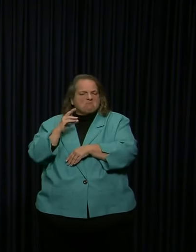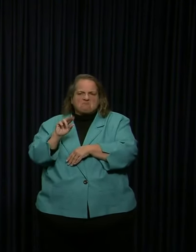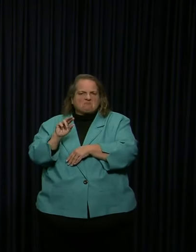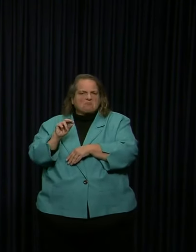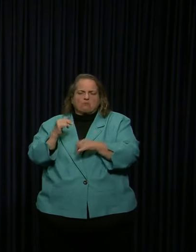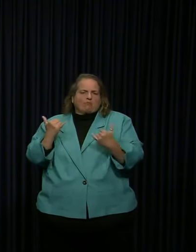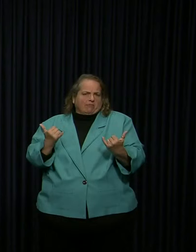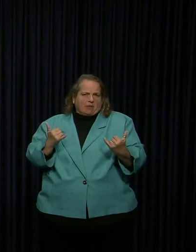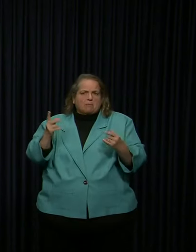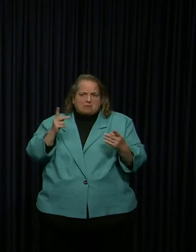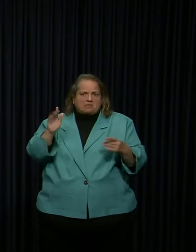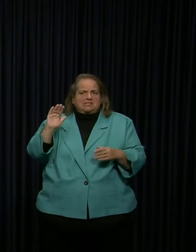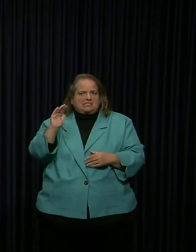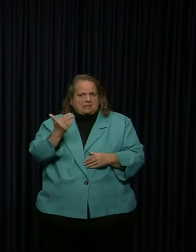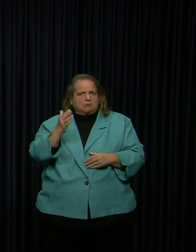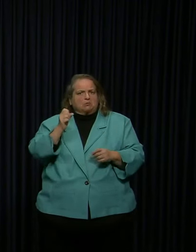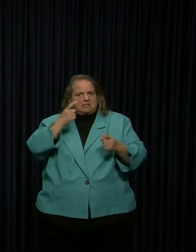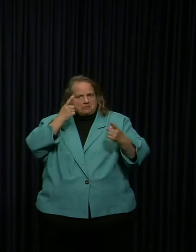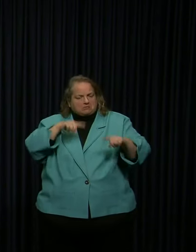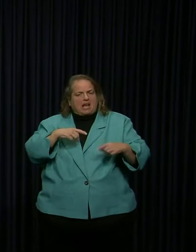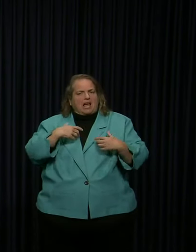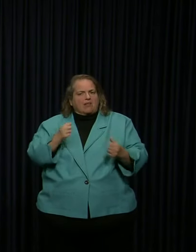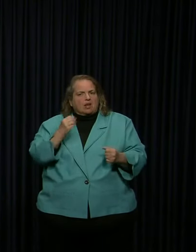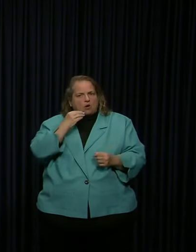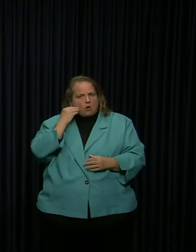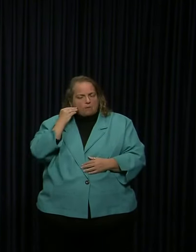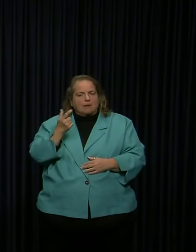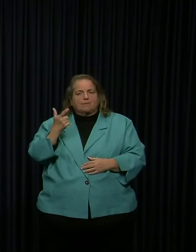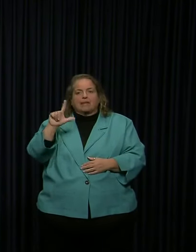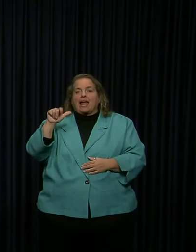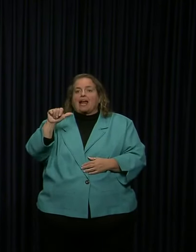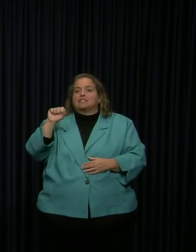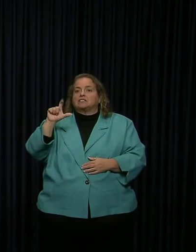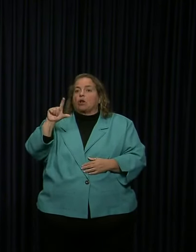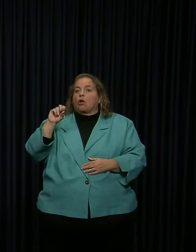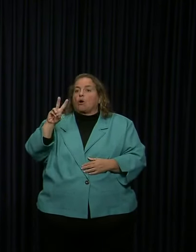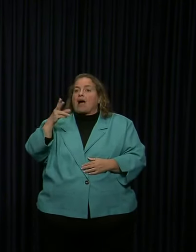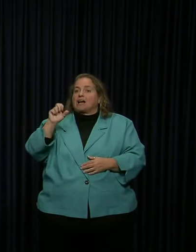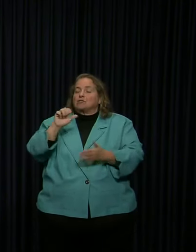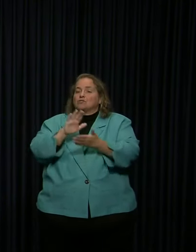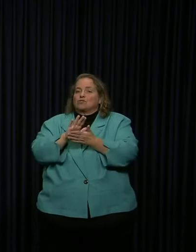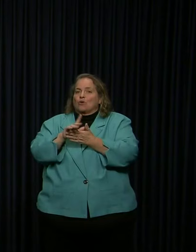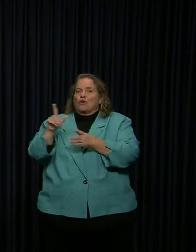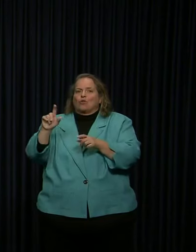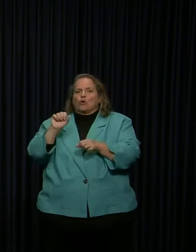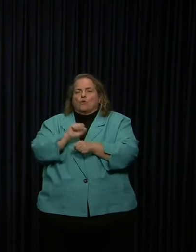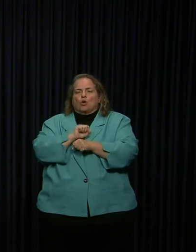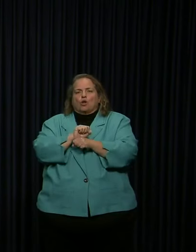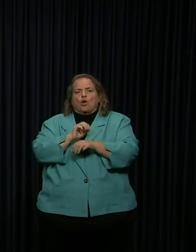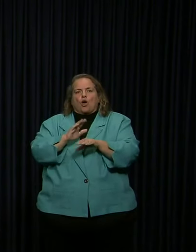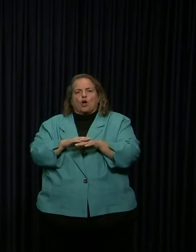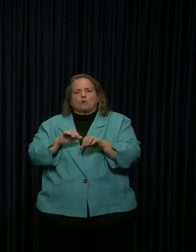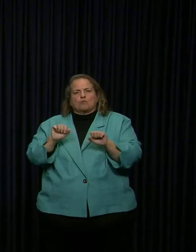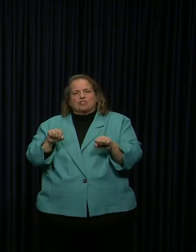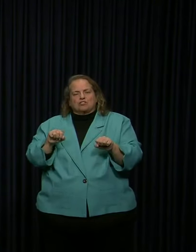I WOULD, FOR EVERY SCHOOL OUT THERE, MAKE ALL OF THOSE PLANS TOO. WE AT LEAST HAVE TO BE PREPARED